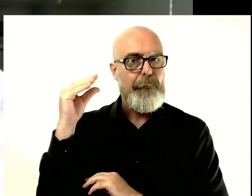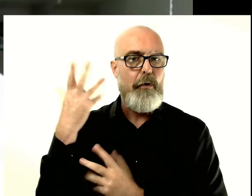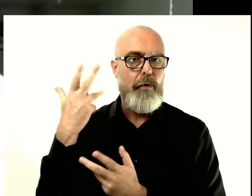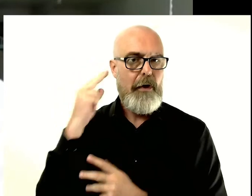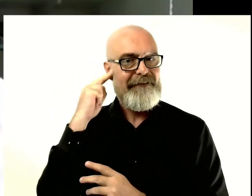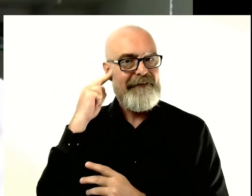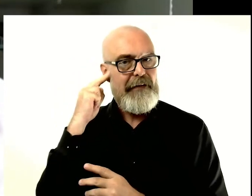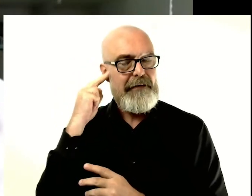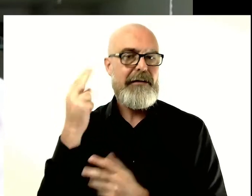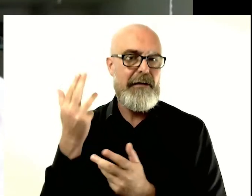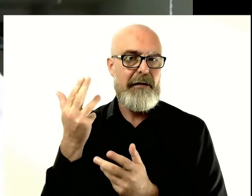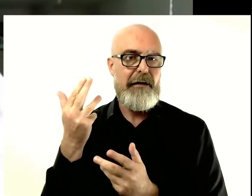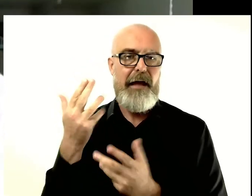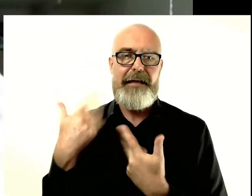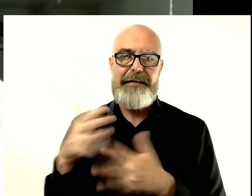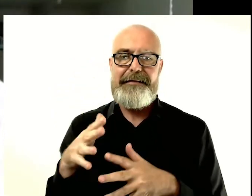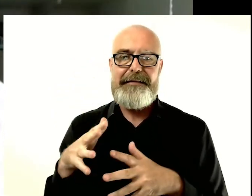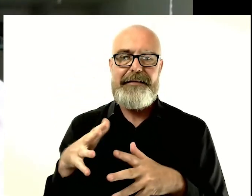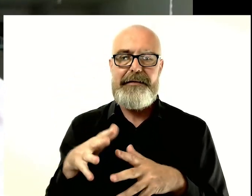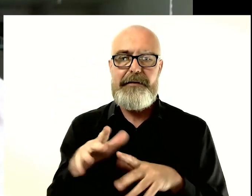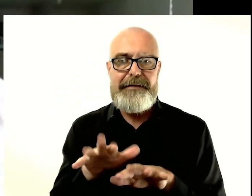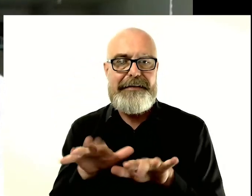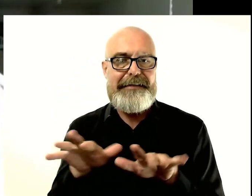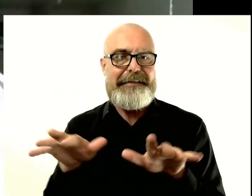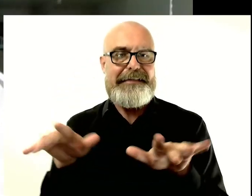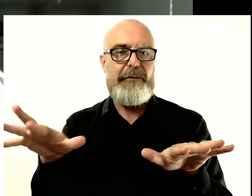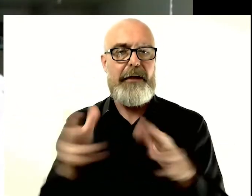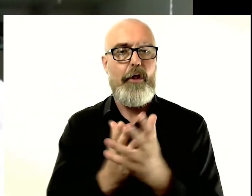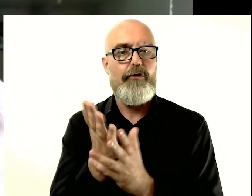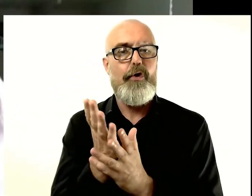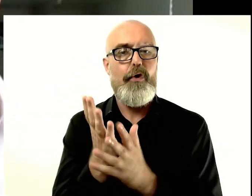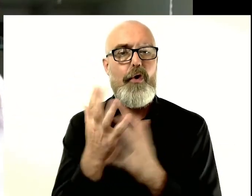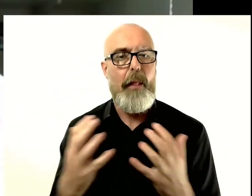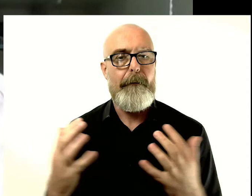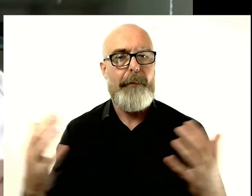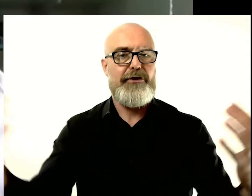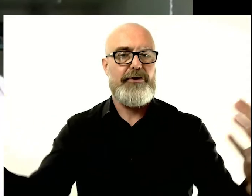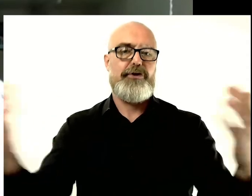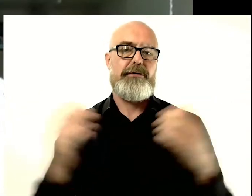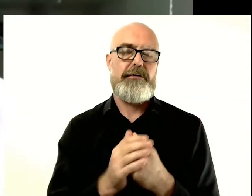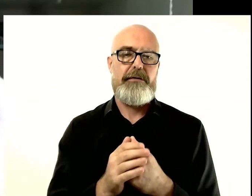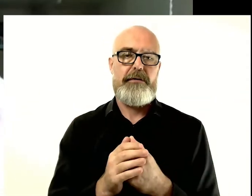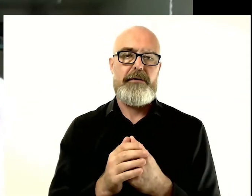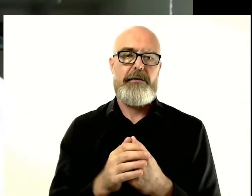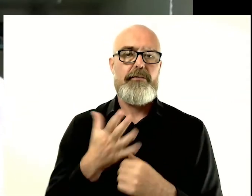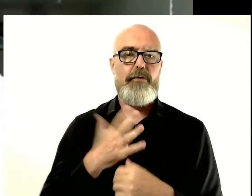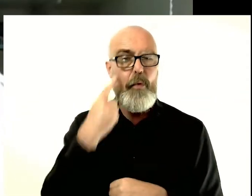like hearing loss for example and that's what Dalia has been studying